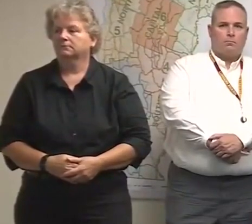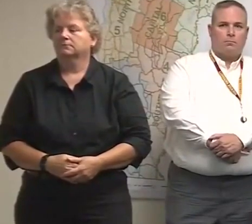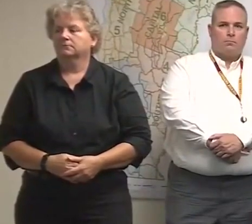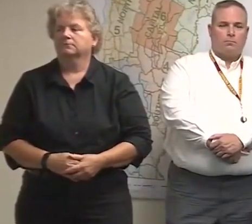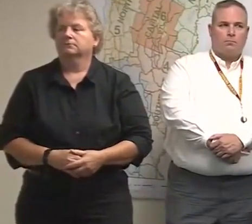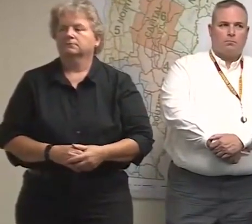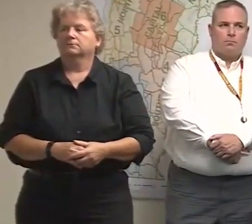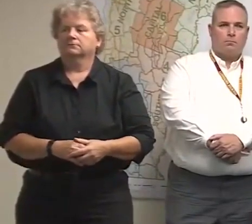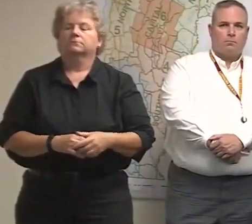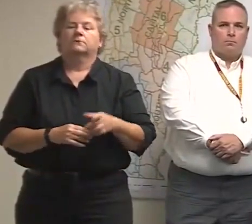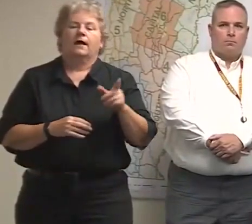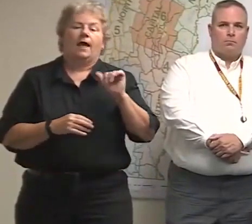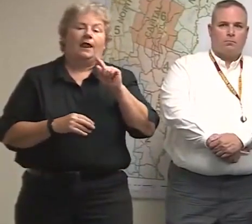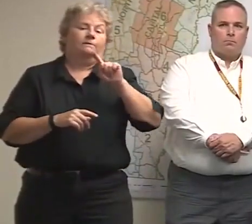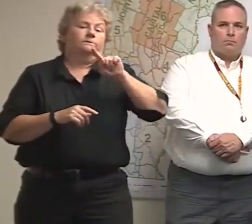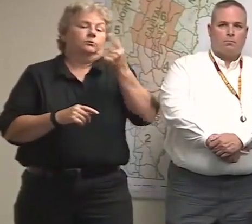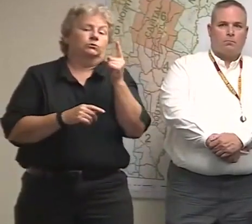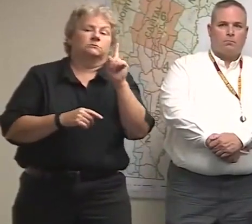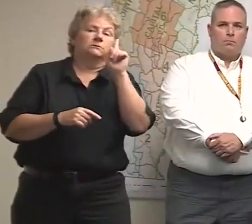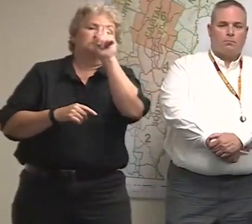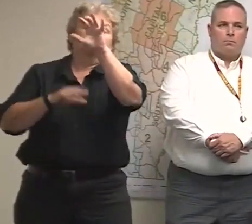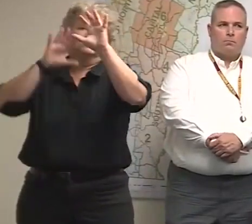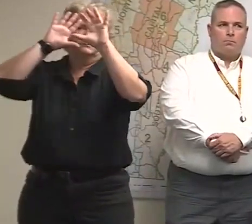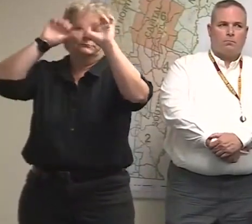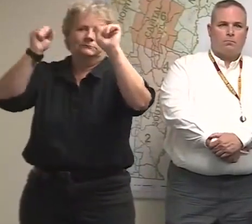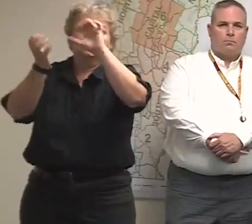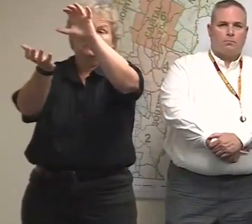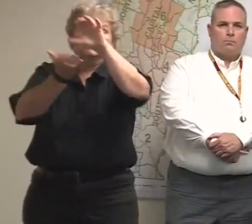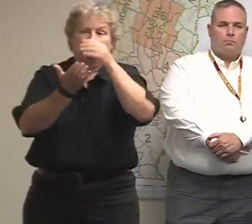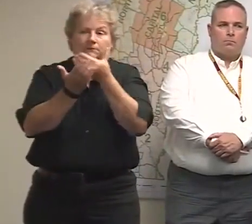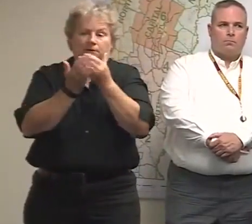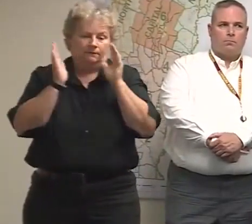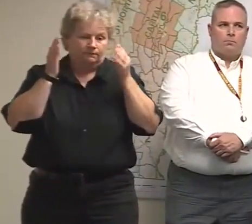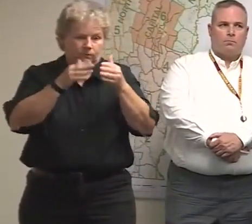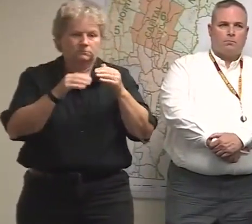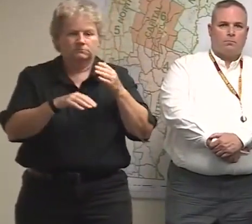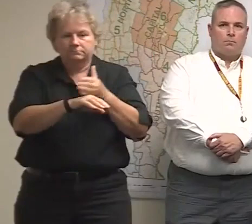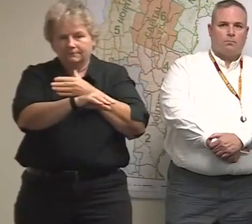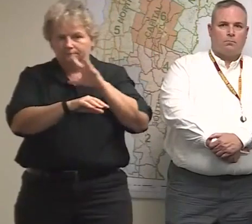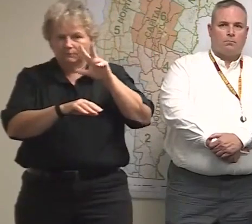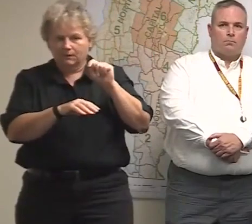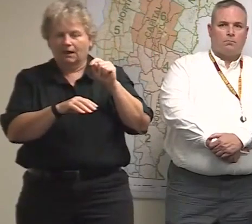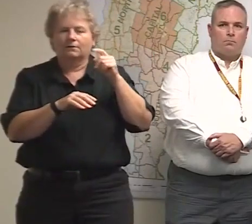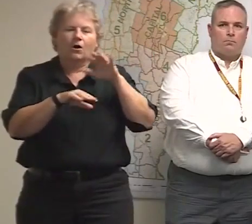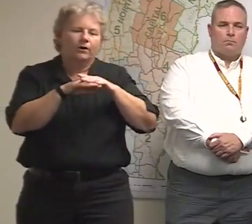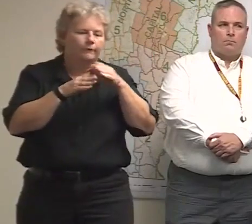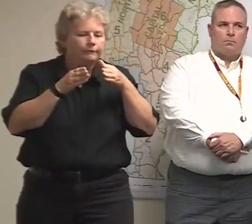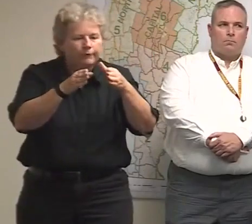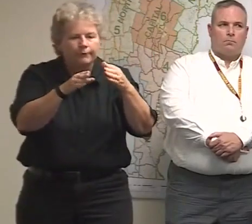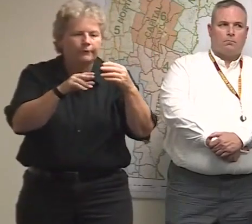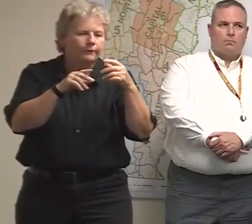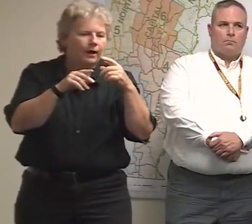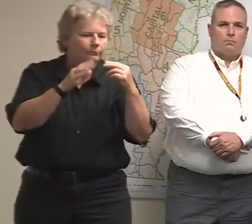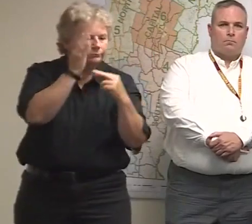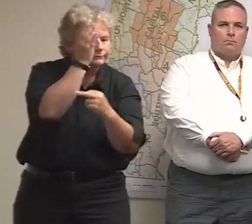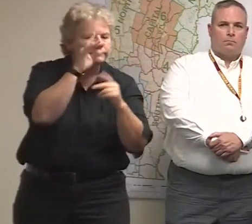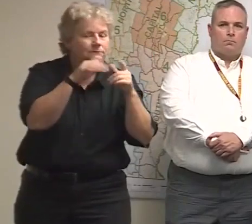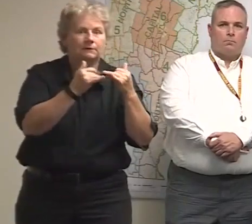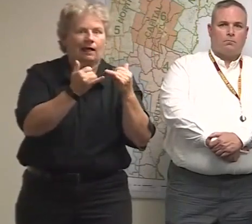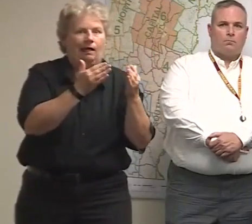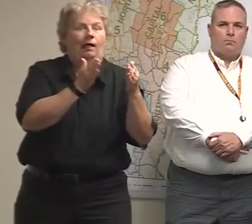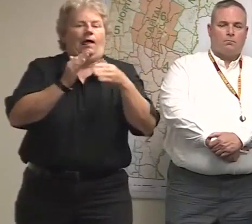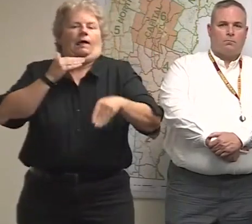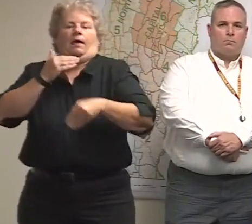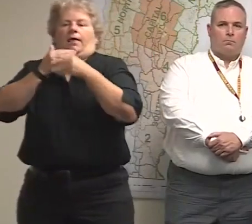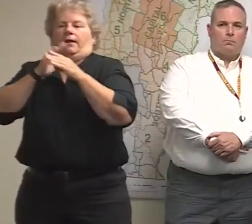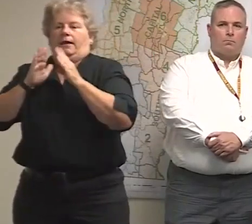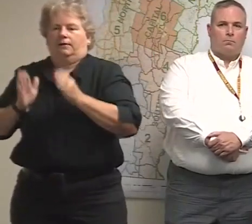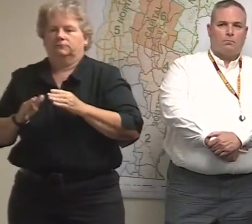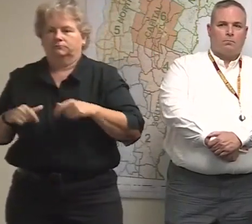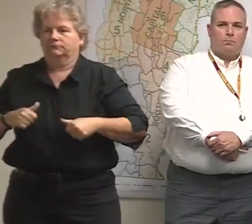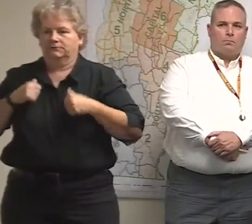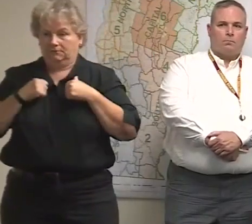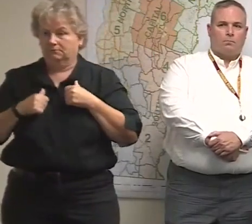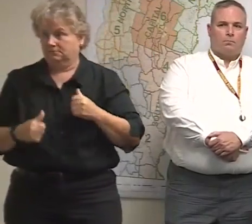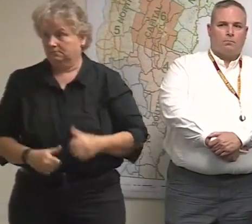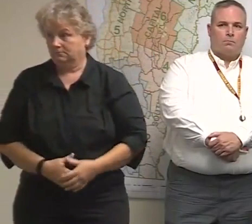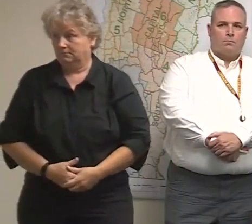SO TYPICALLY, AGAIN, IT’S JUST TO OPEN UP RESOURCES FOR THE EMERGENCY ITSELF AND THEN THINK ABOUT THAT IN TERMS OF DIFFERENT PHASES.